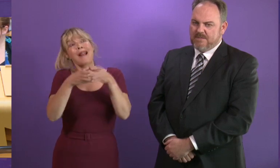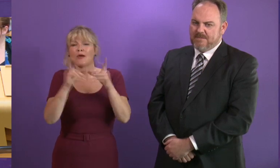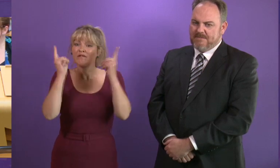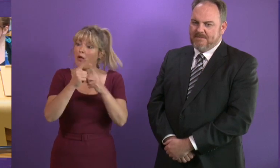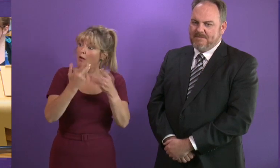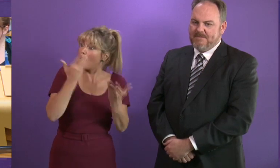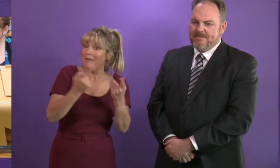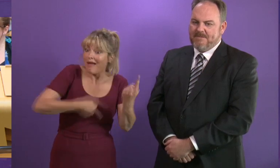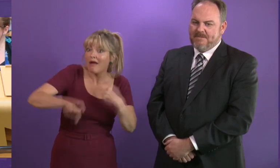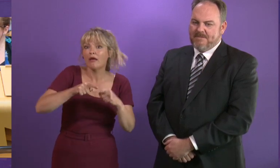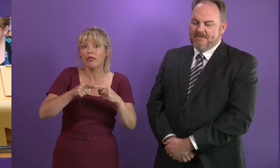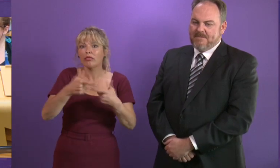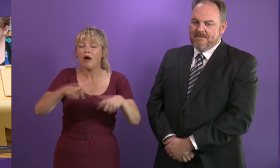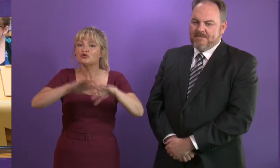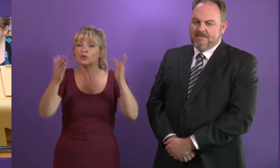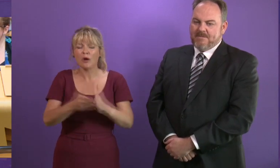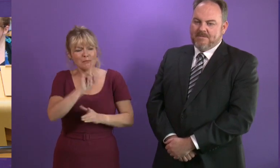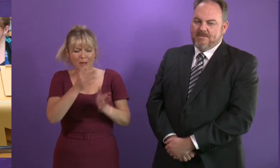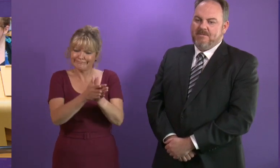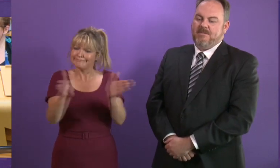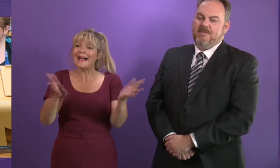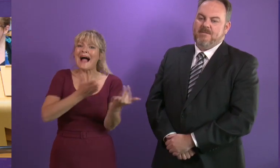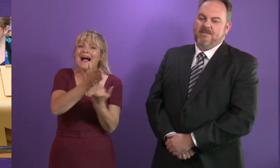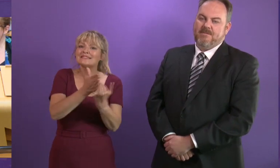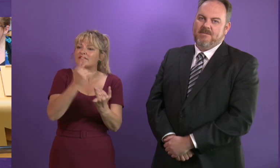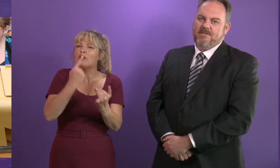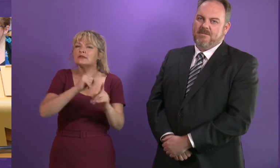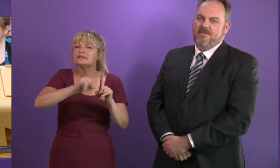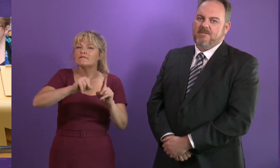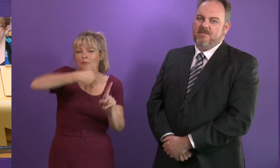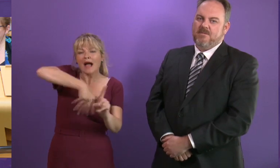On widening access, figures that have come out just today show that the number of Universities